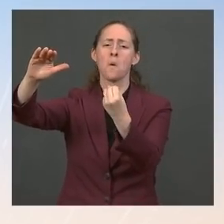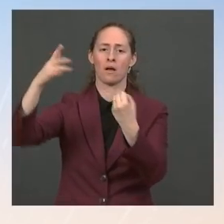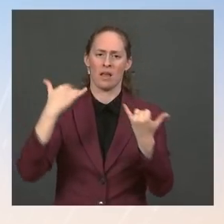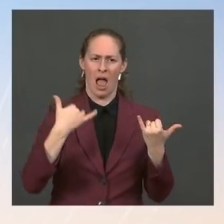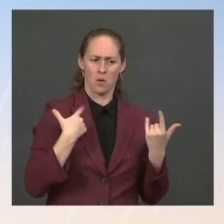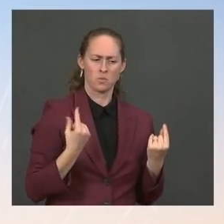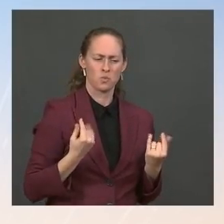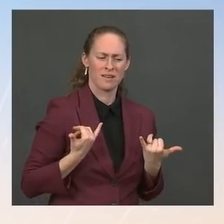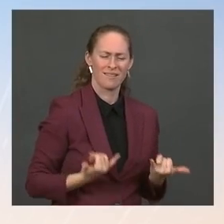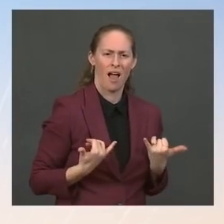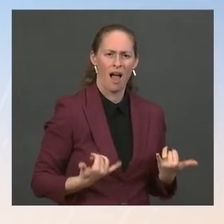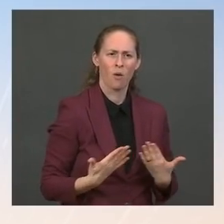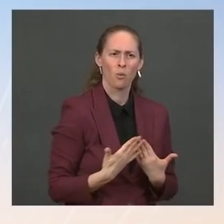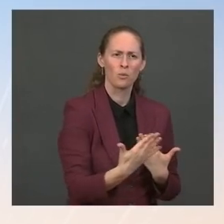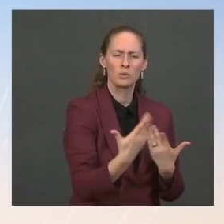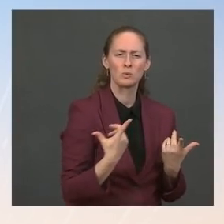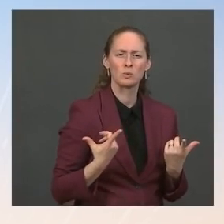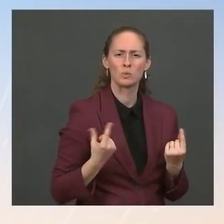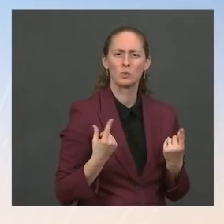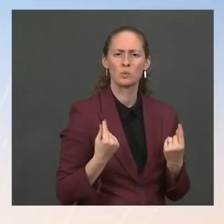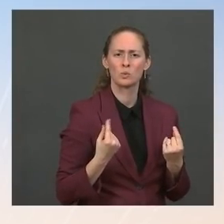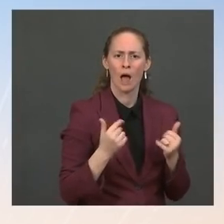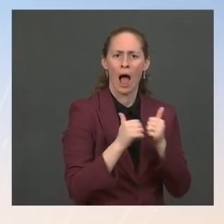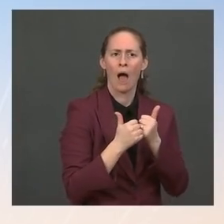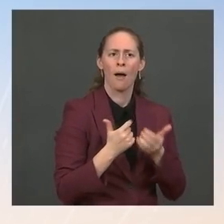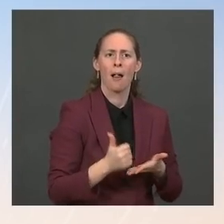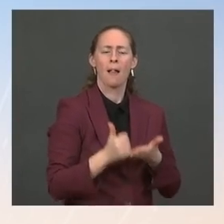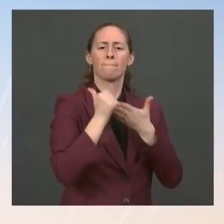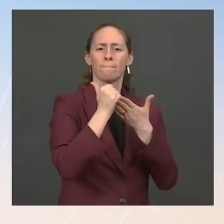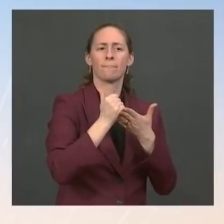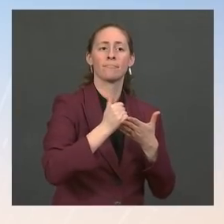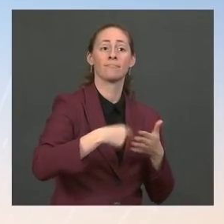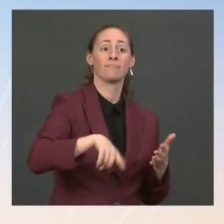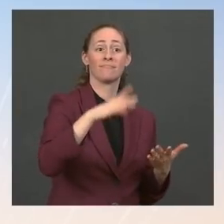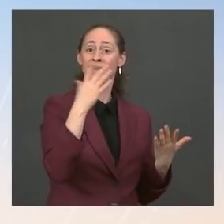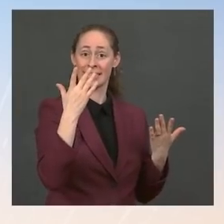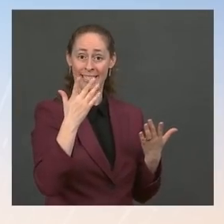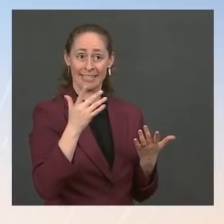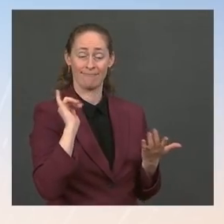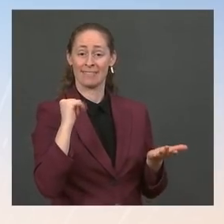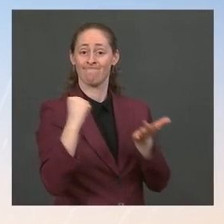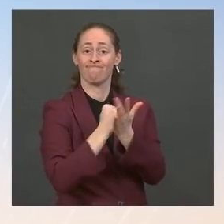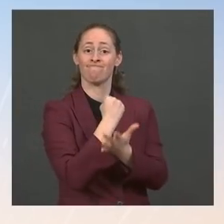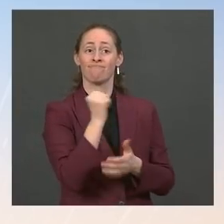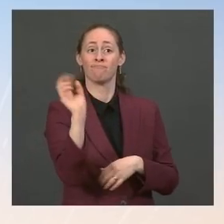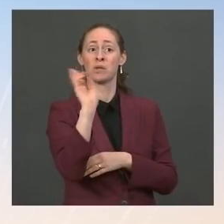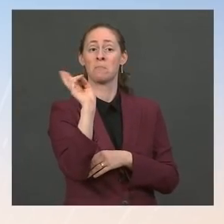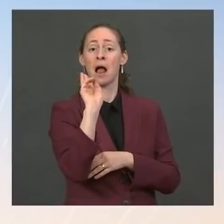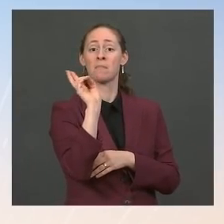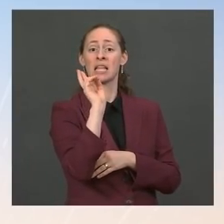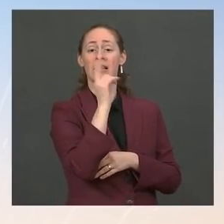with -- from most Republicans on that. We hear a lot of screaming about inflation. We don't hear a lot of solution agreements